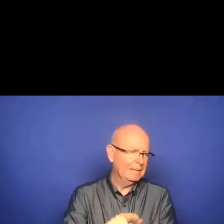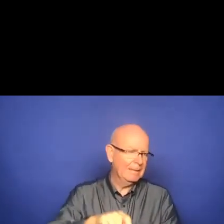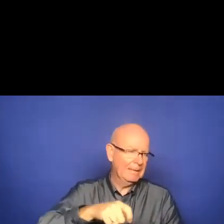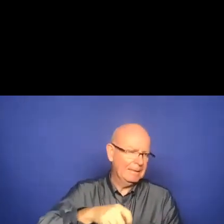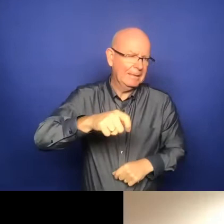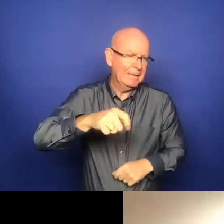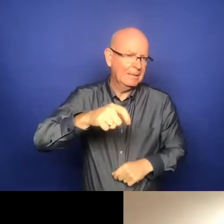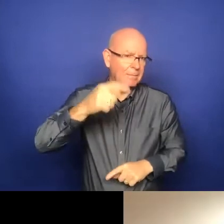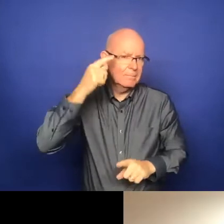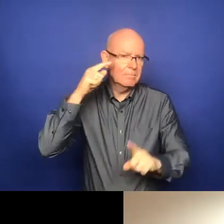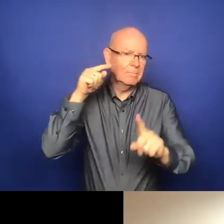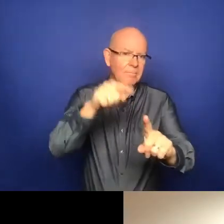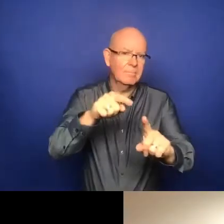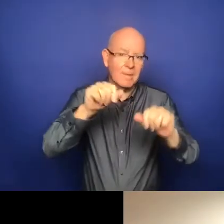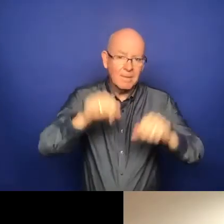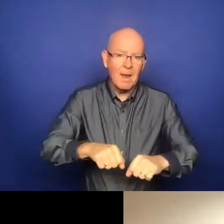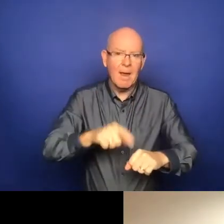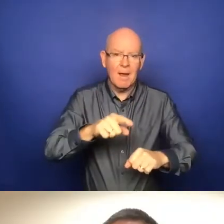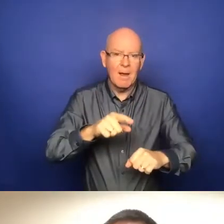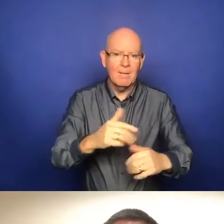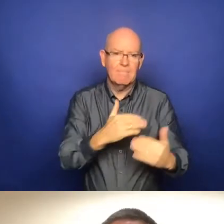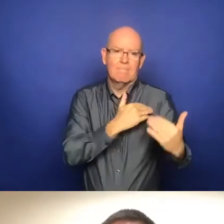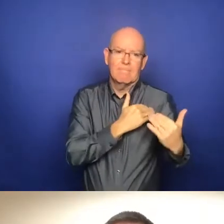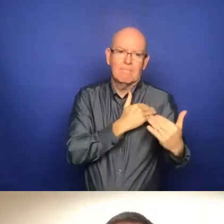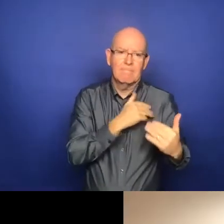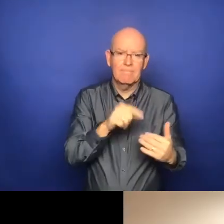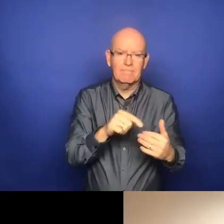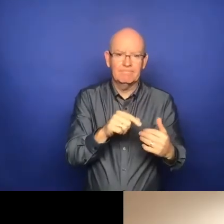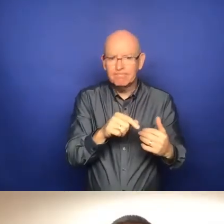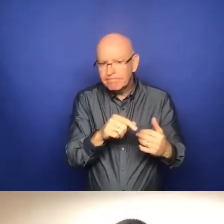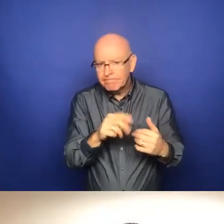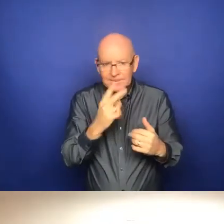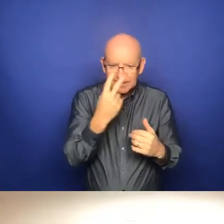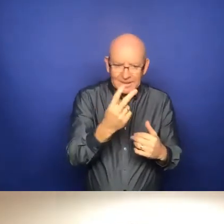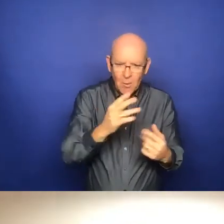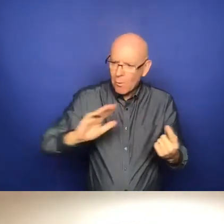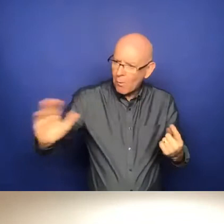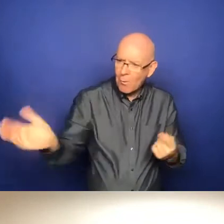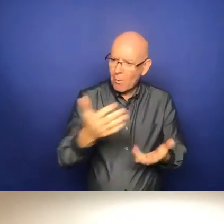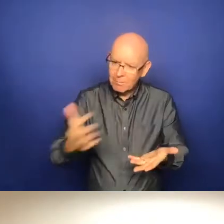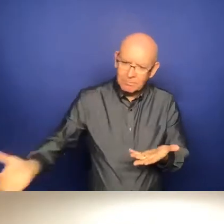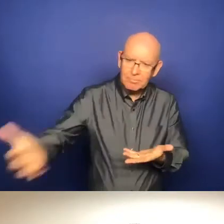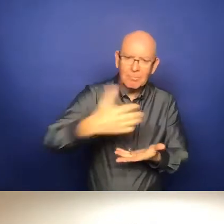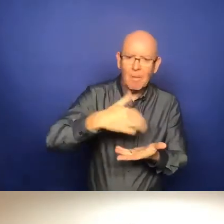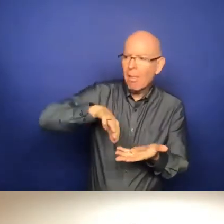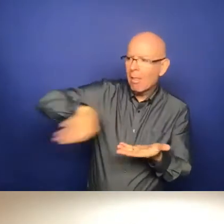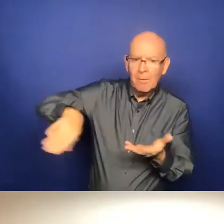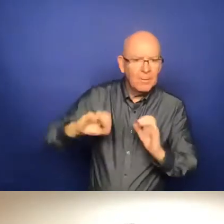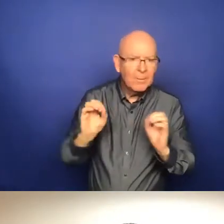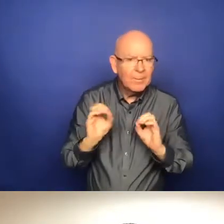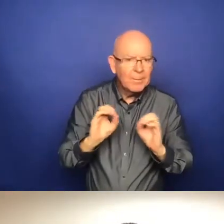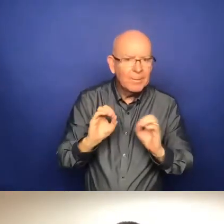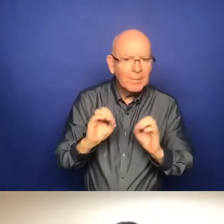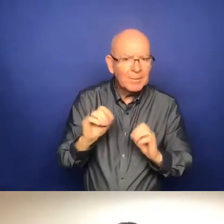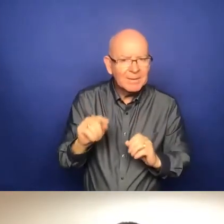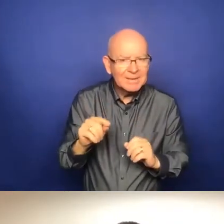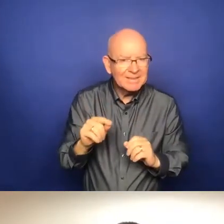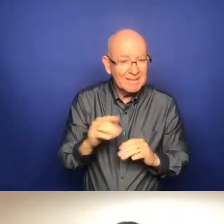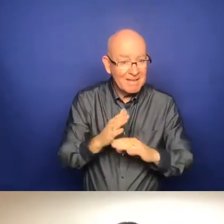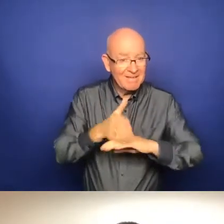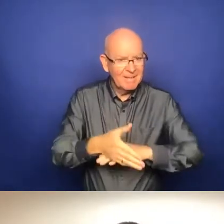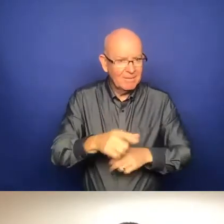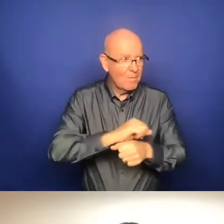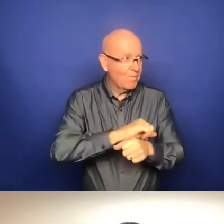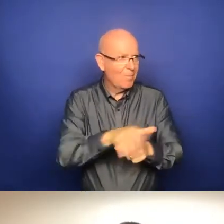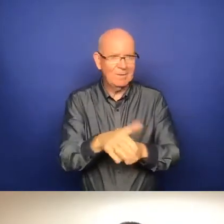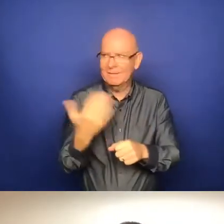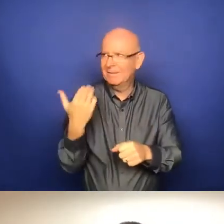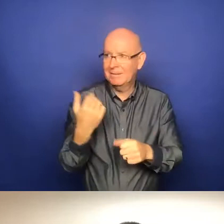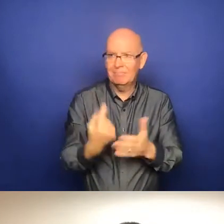Thank you.